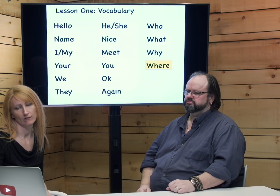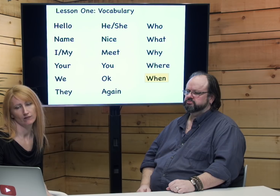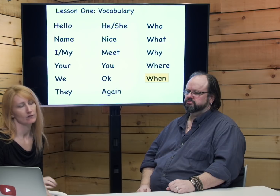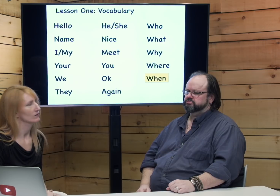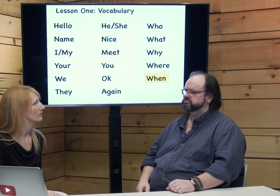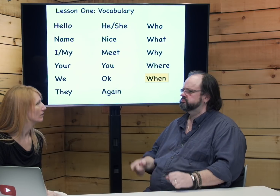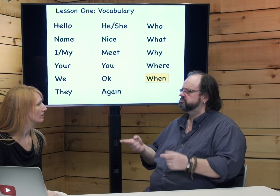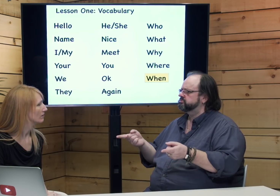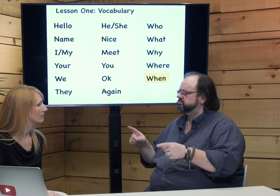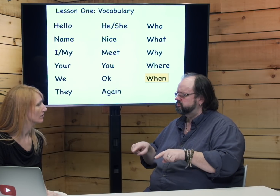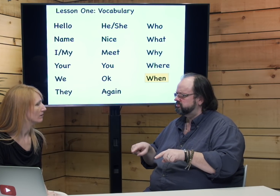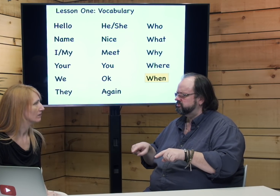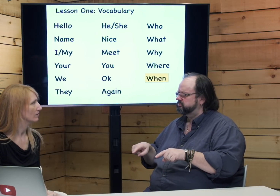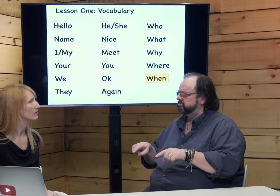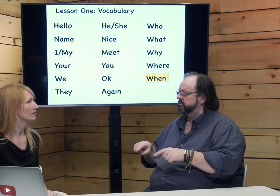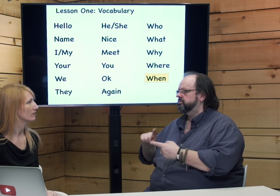when